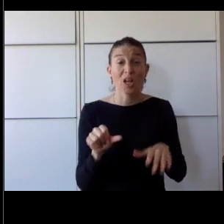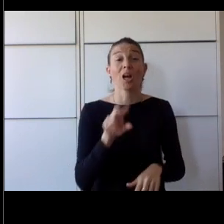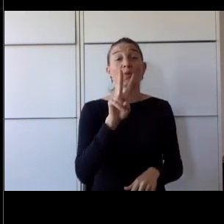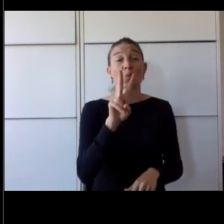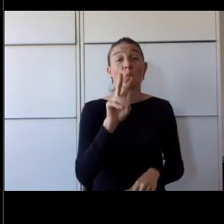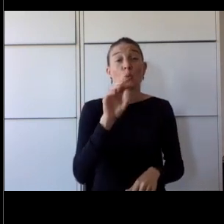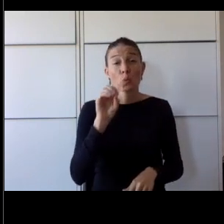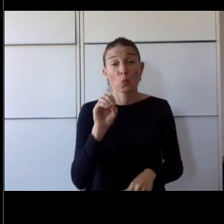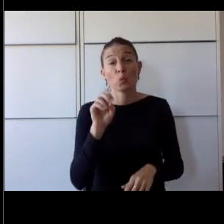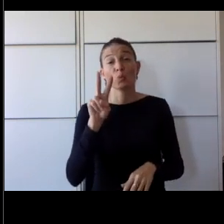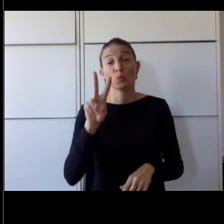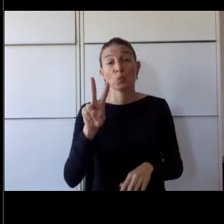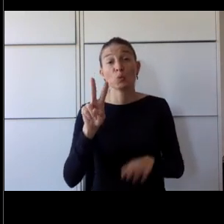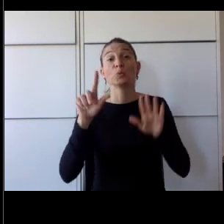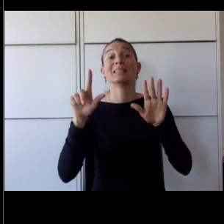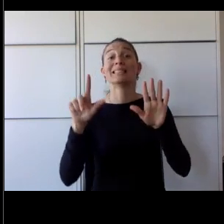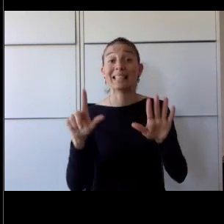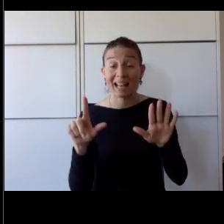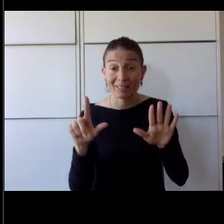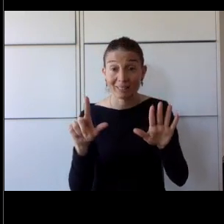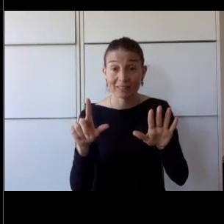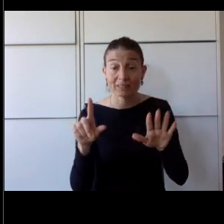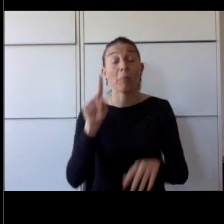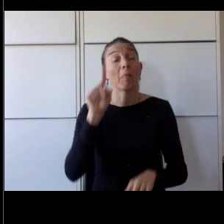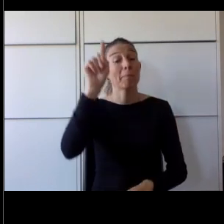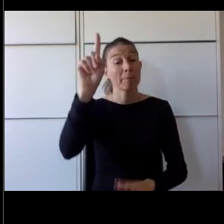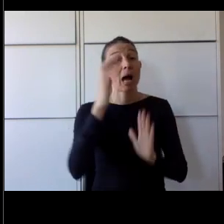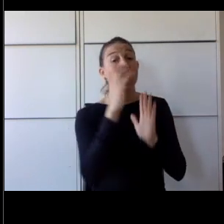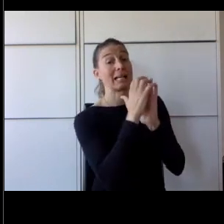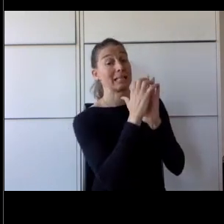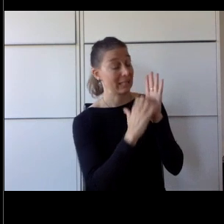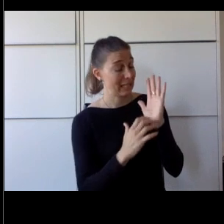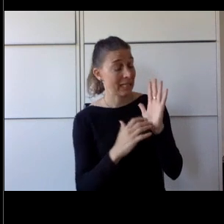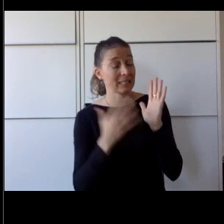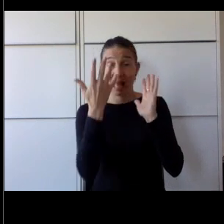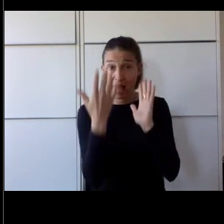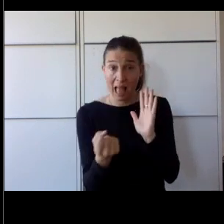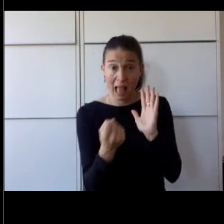But the text is already published in online of the Accessibility Act.